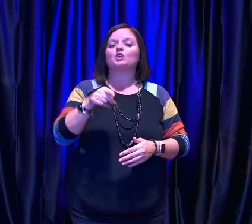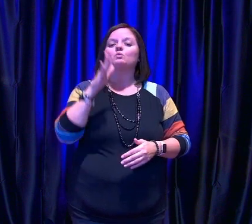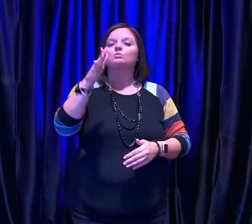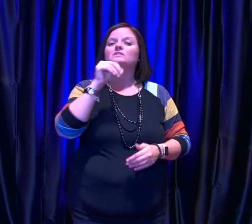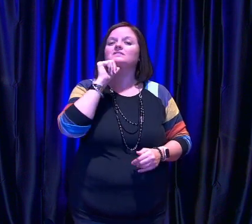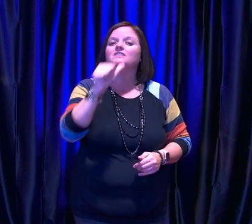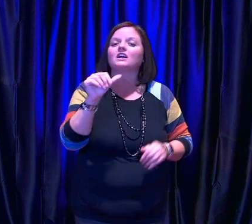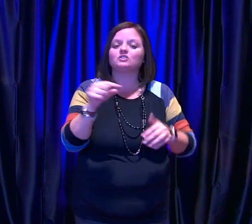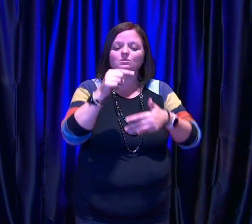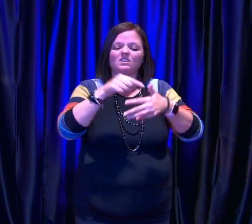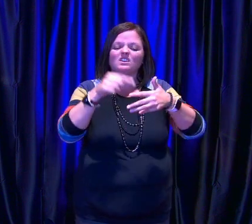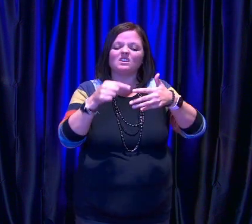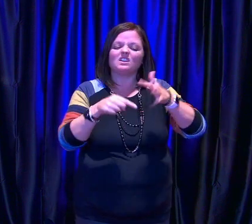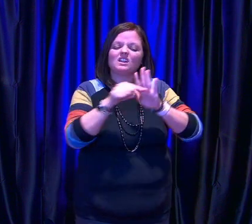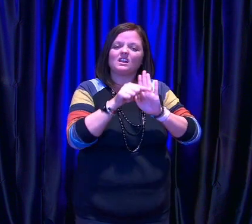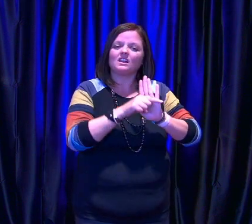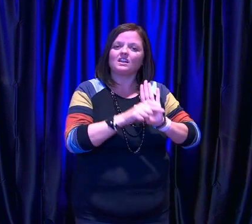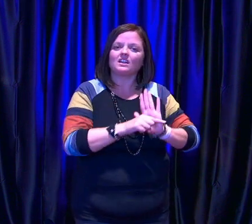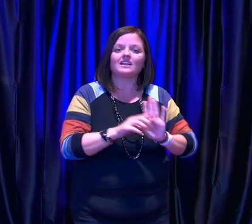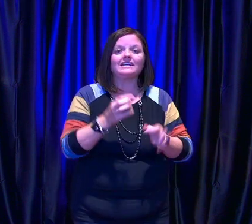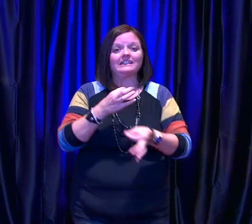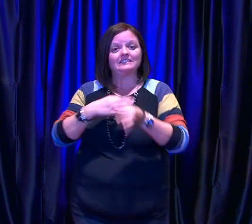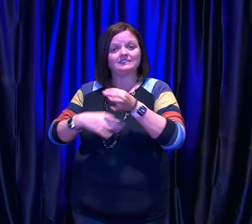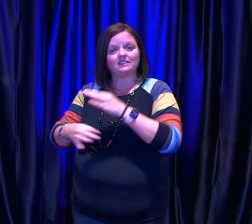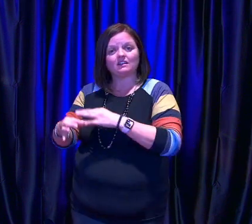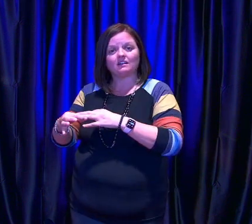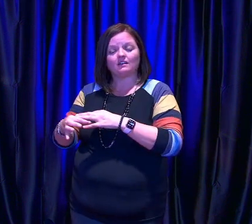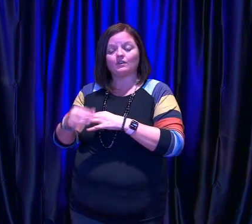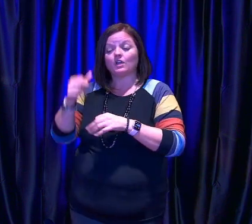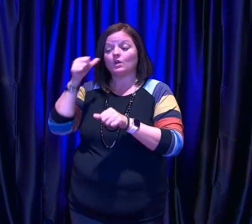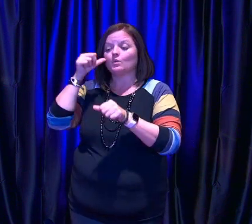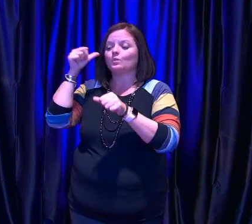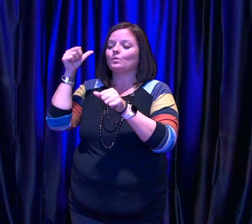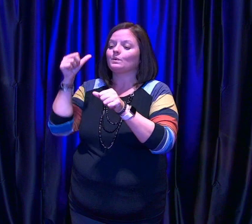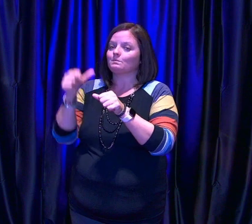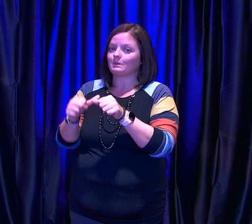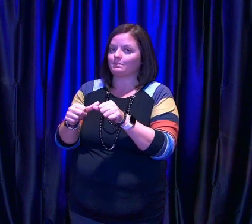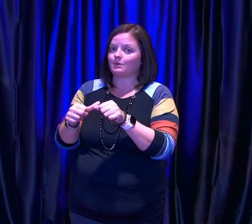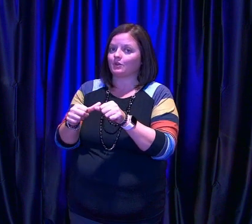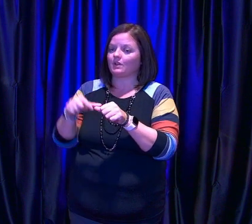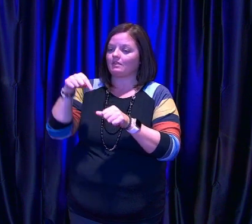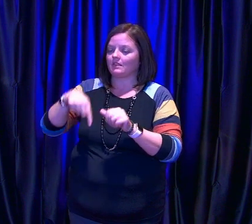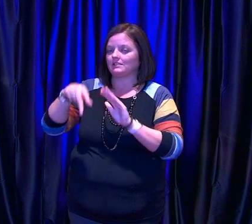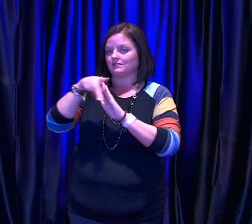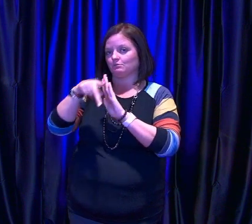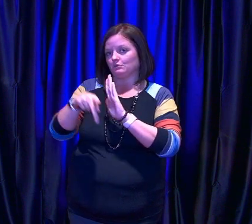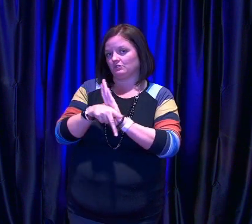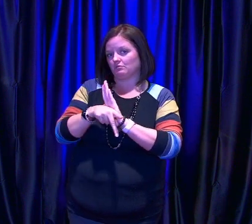do this this this and this instead of remember this principle allow it to